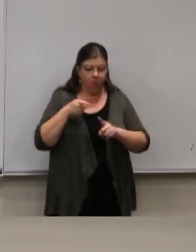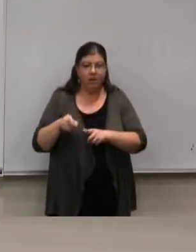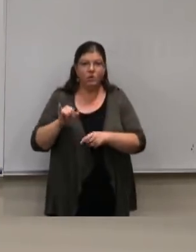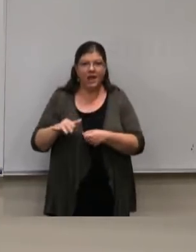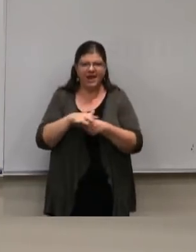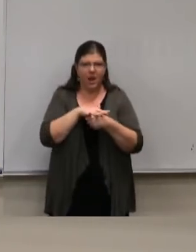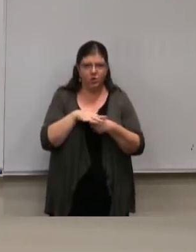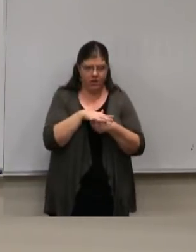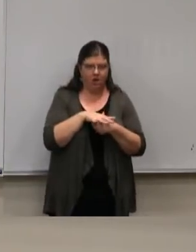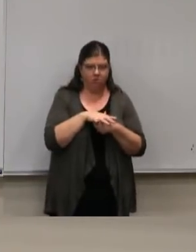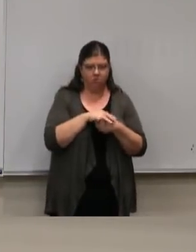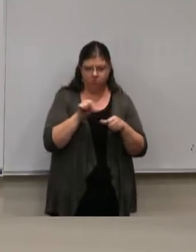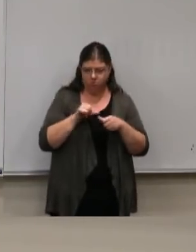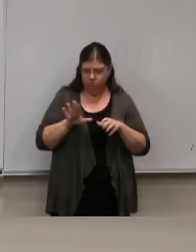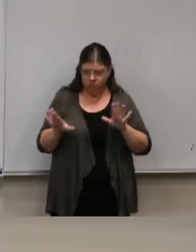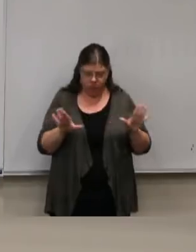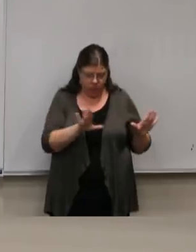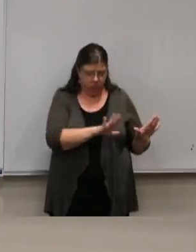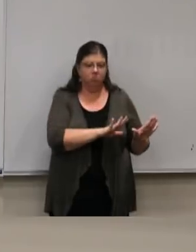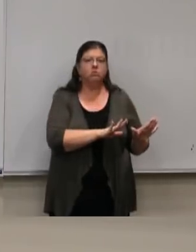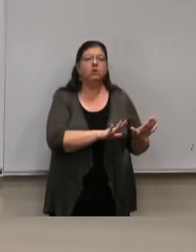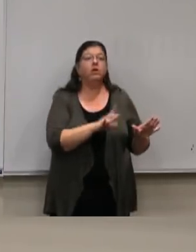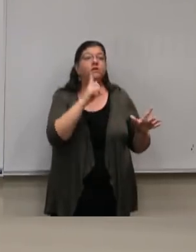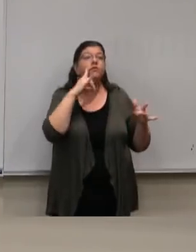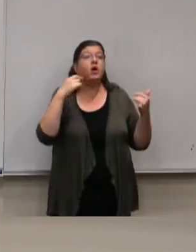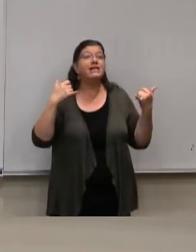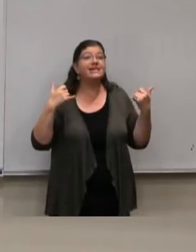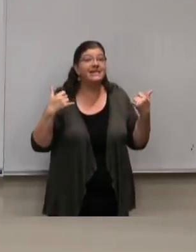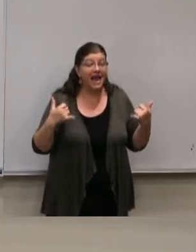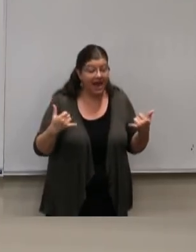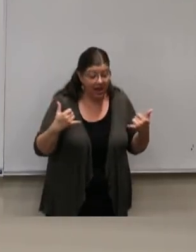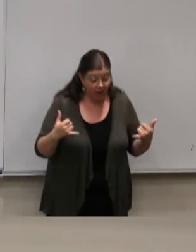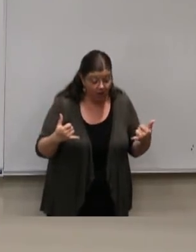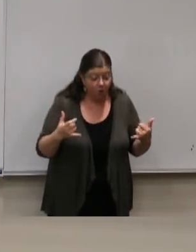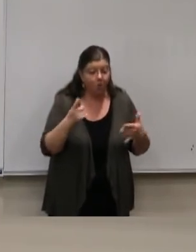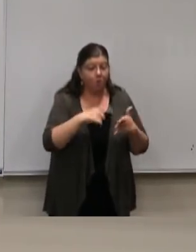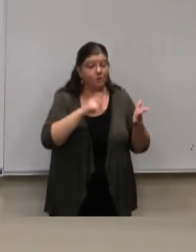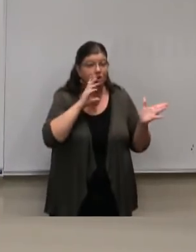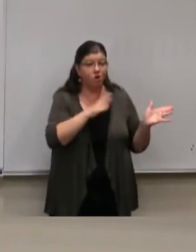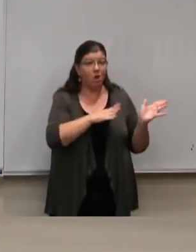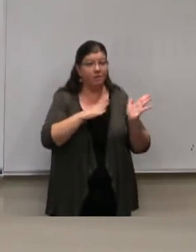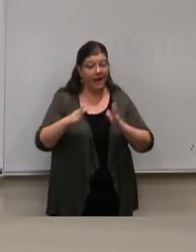For now, what we should start planning and what we'll start sharing what the community is we're